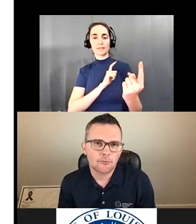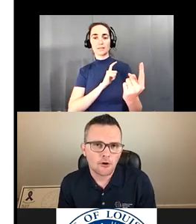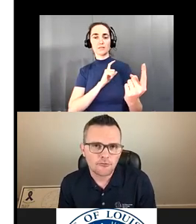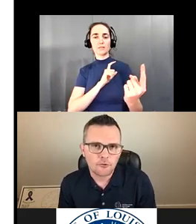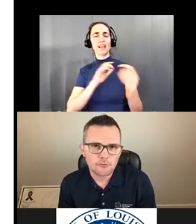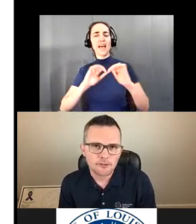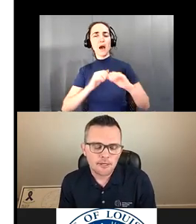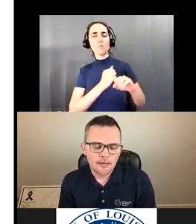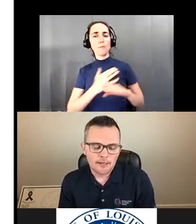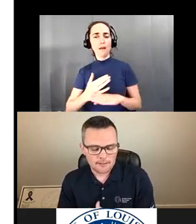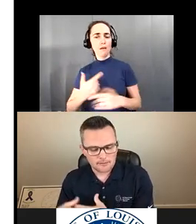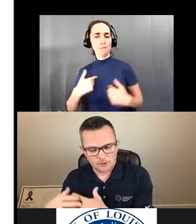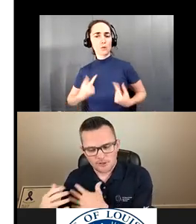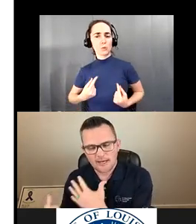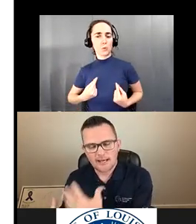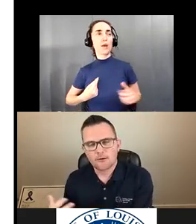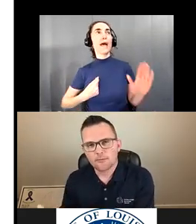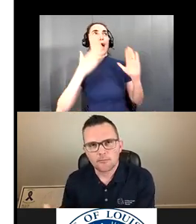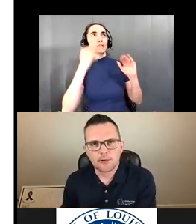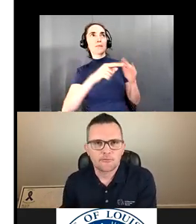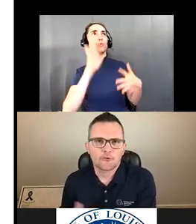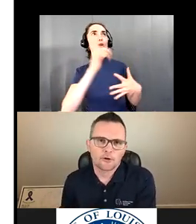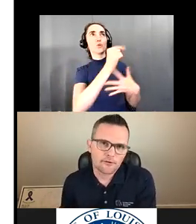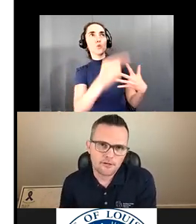enforcement, you know, kind of how 15:37:10 to be prepared before any of these